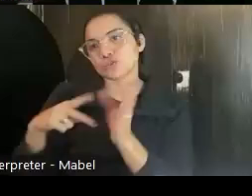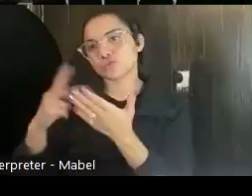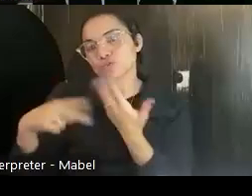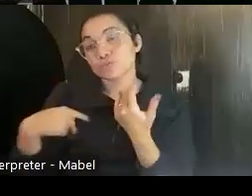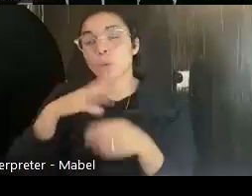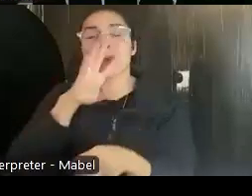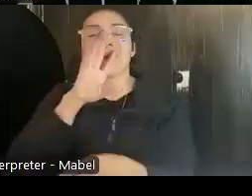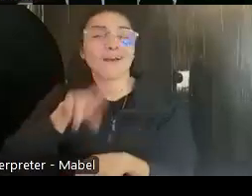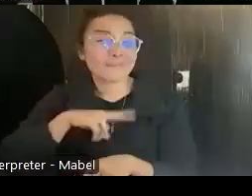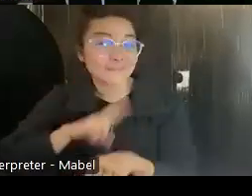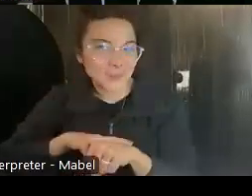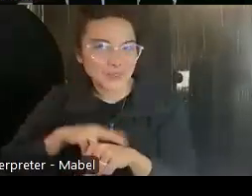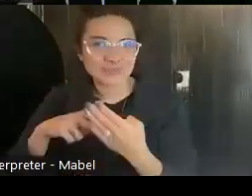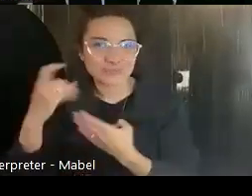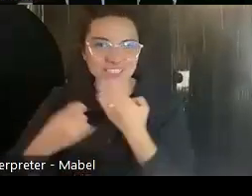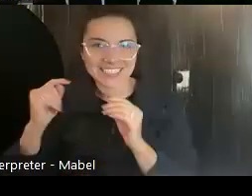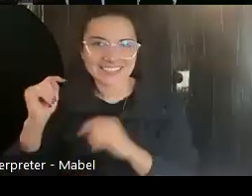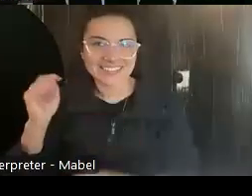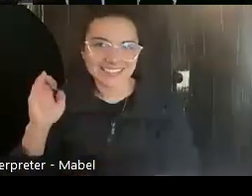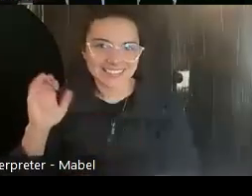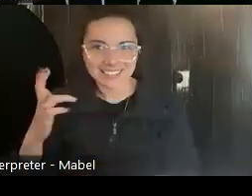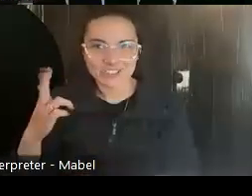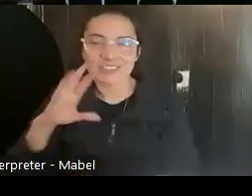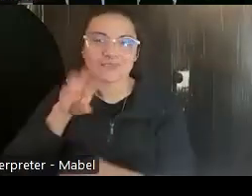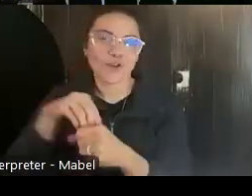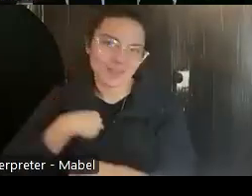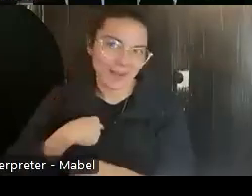a lot of our planning uh basically what that means if you haven't heard of child psychiatry